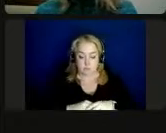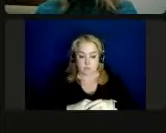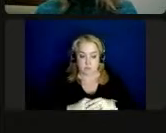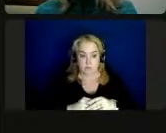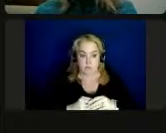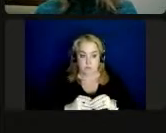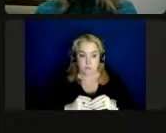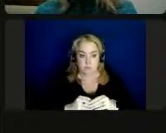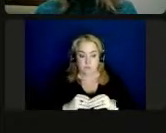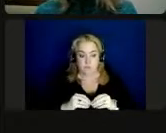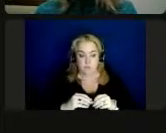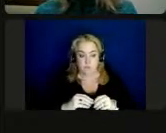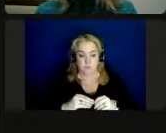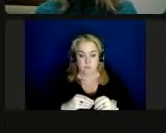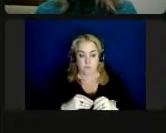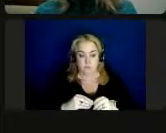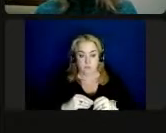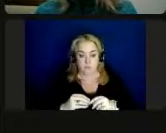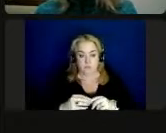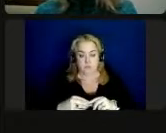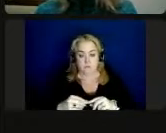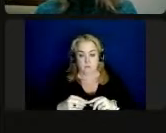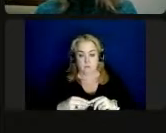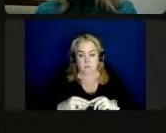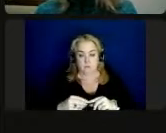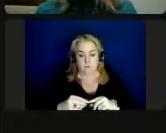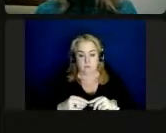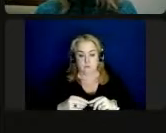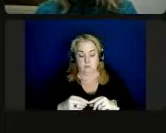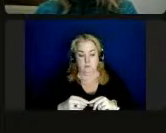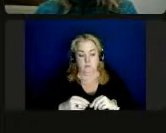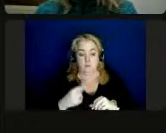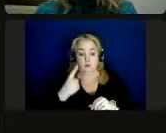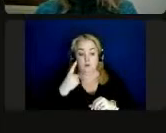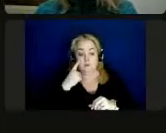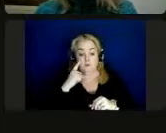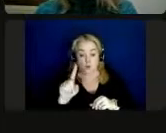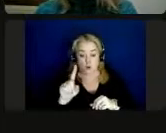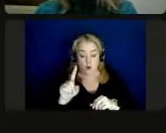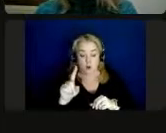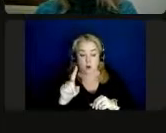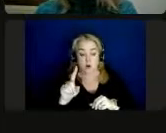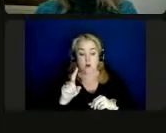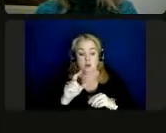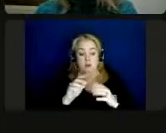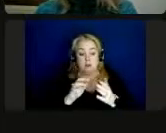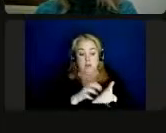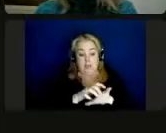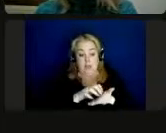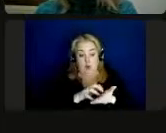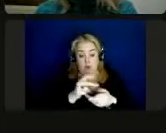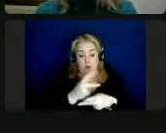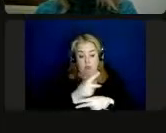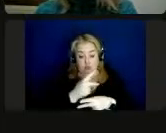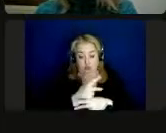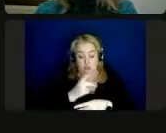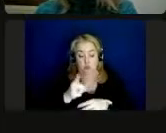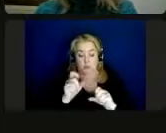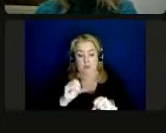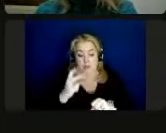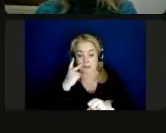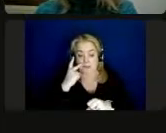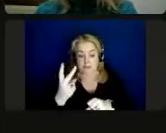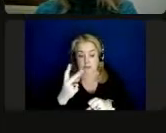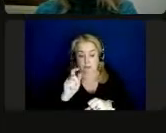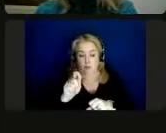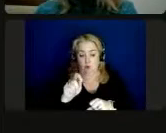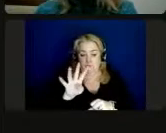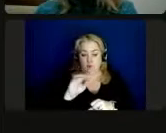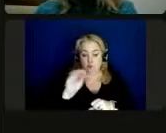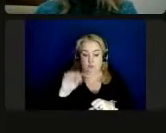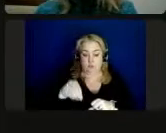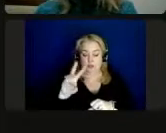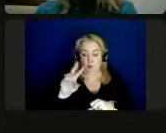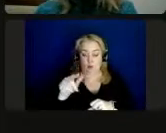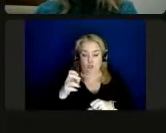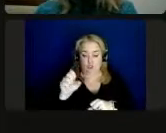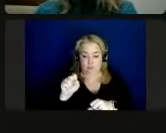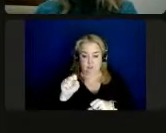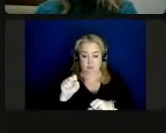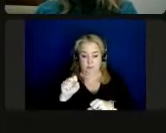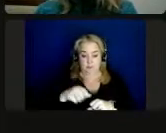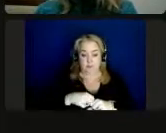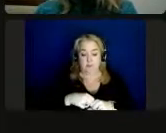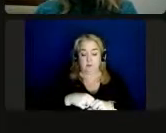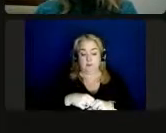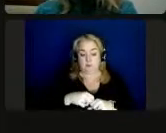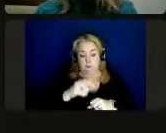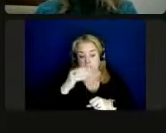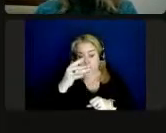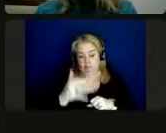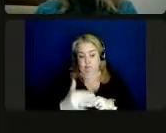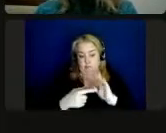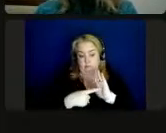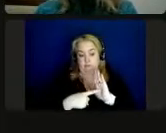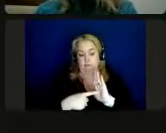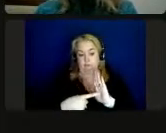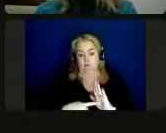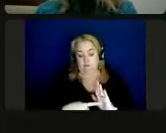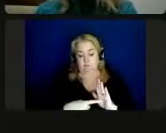THAT ARE WORKING REMOTELY NOW